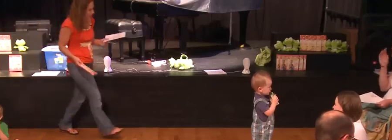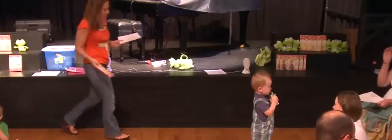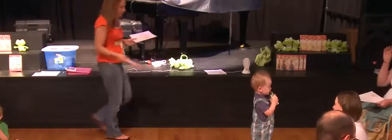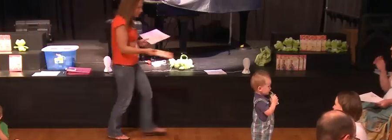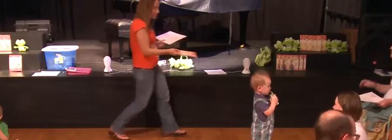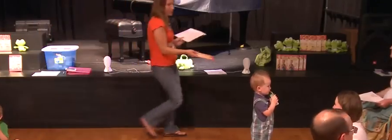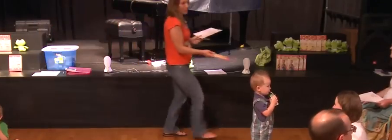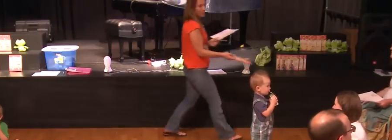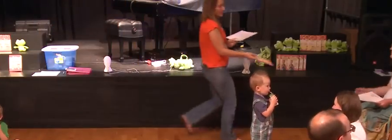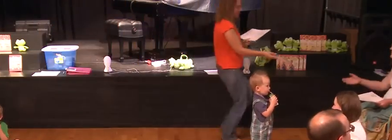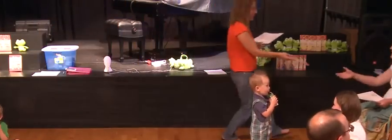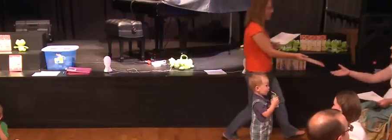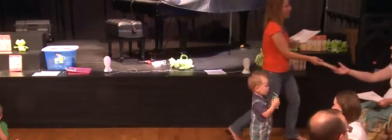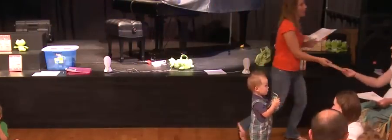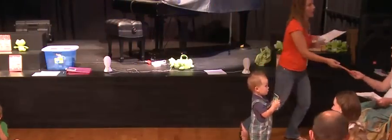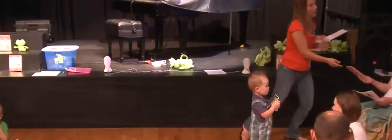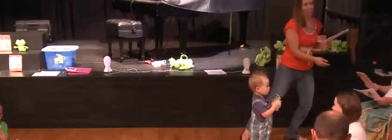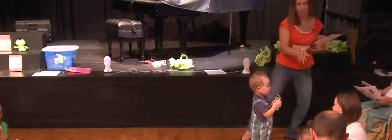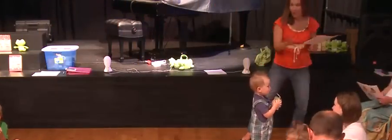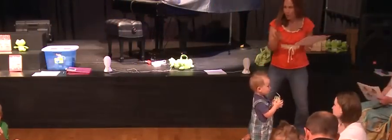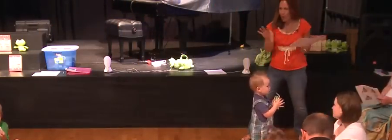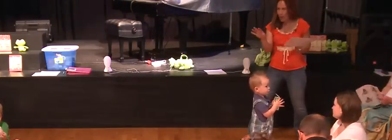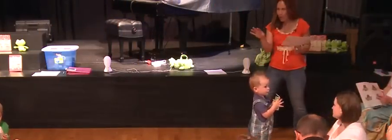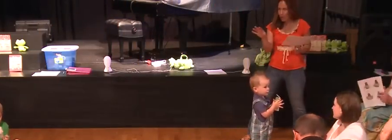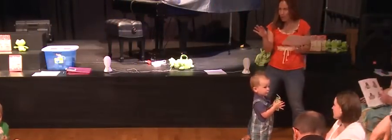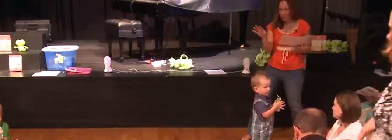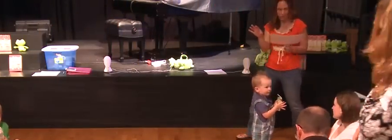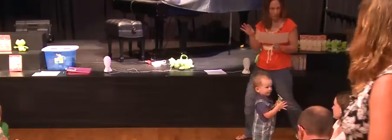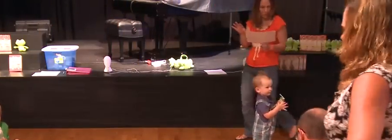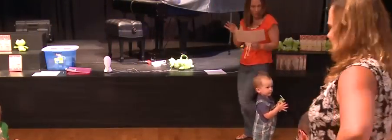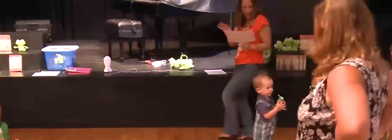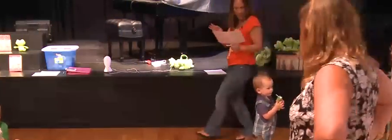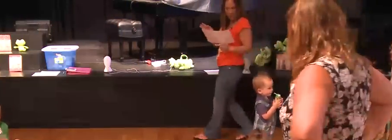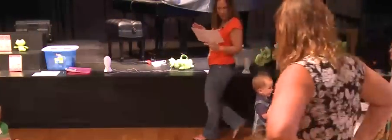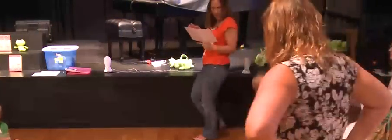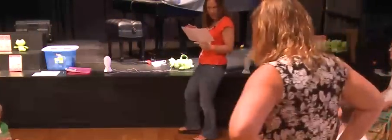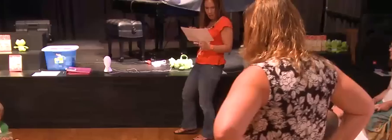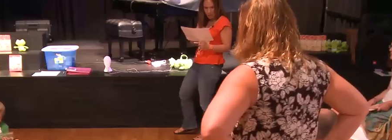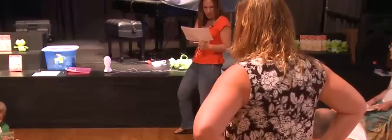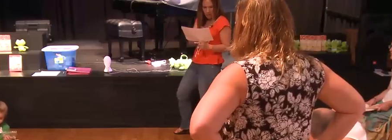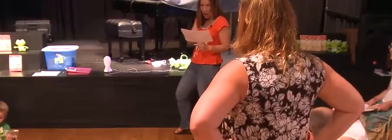There you go. Did we get everybody? Yes. I'll take the flash cards.